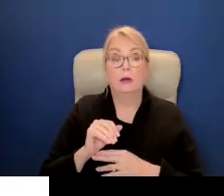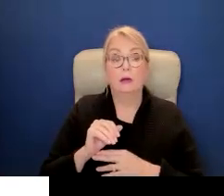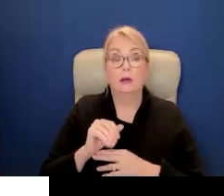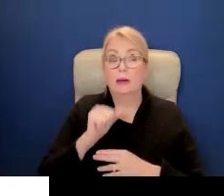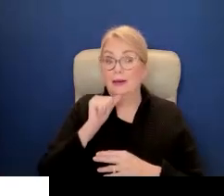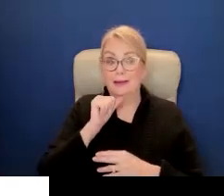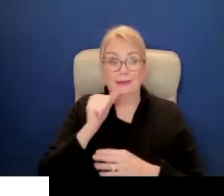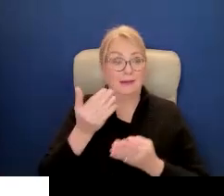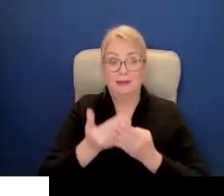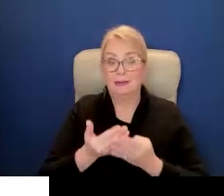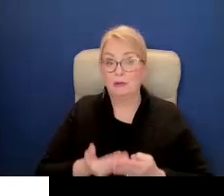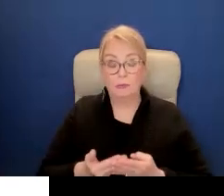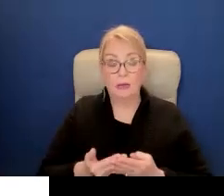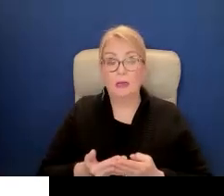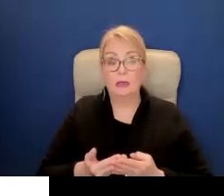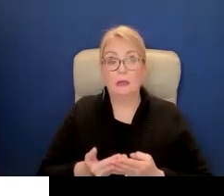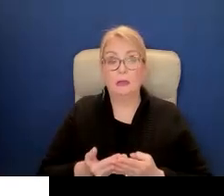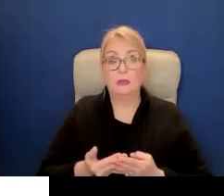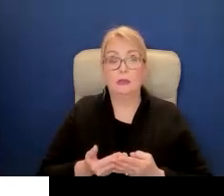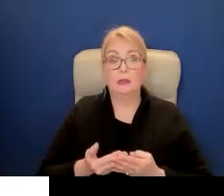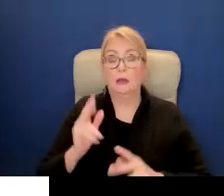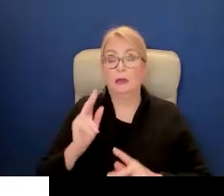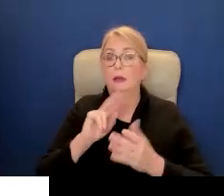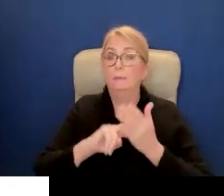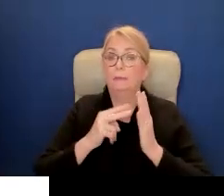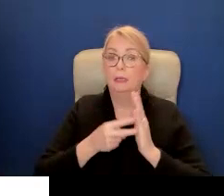people, we're talking about those without legal status.